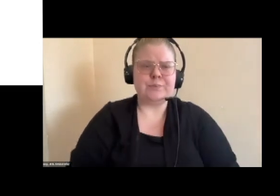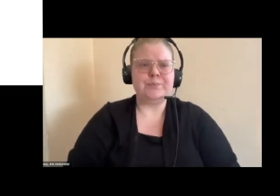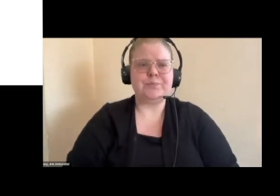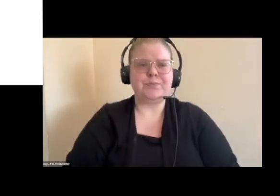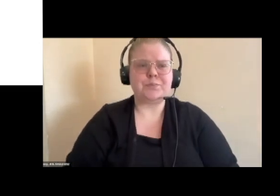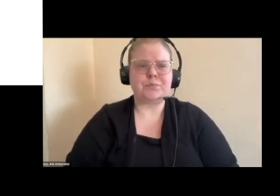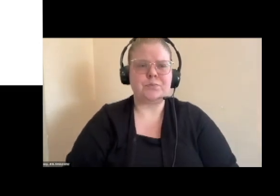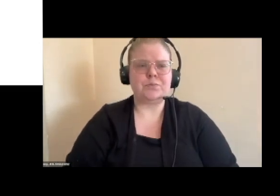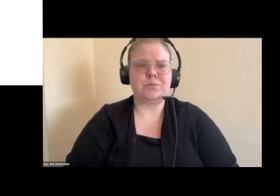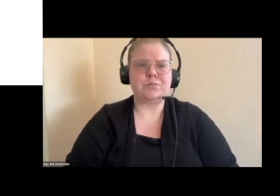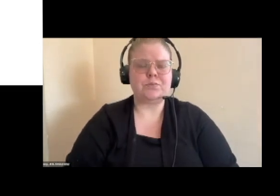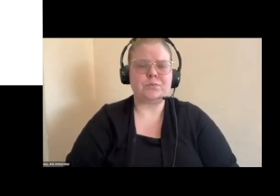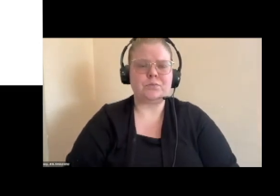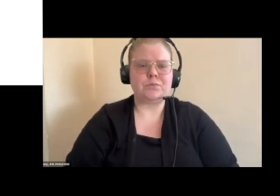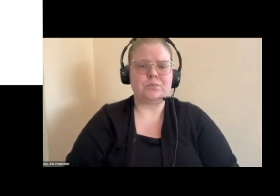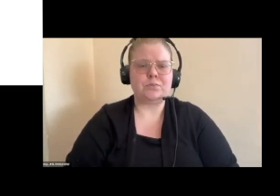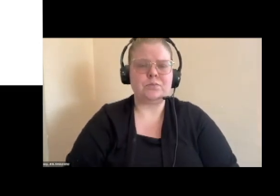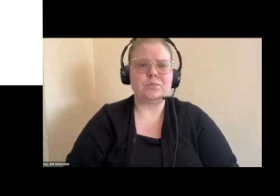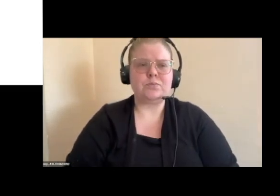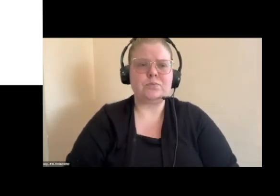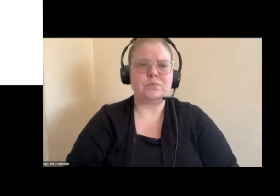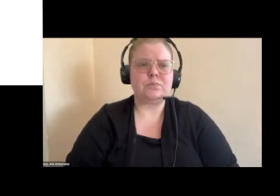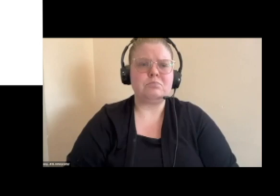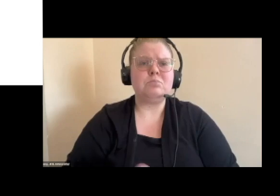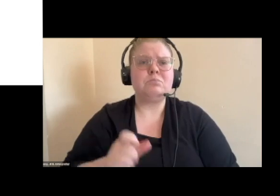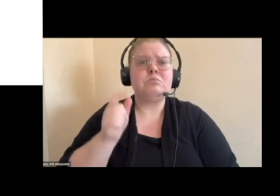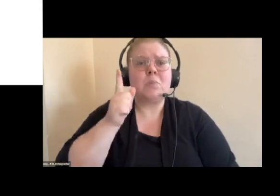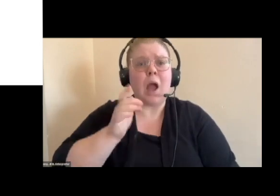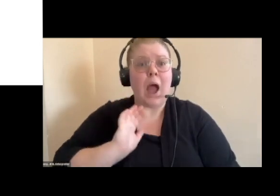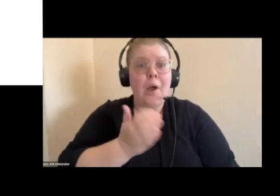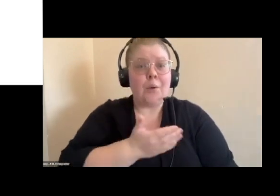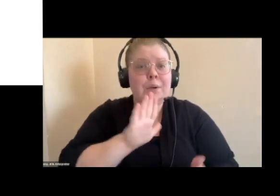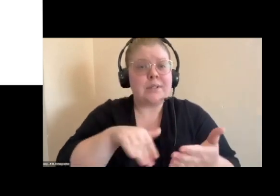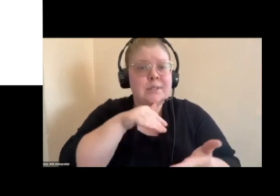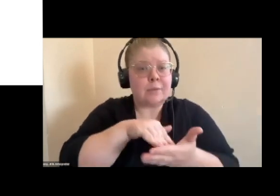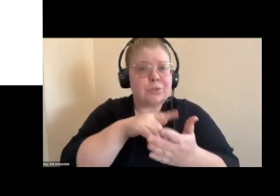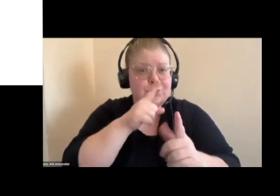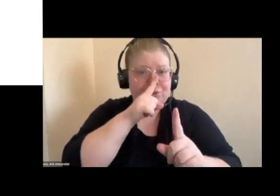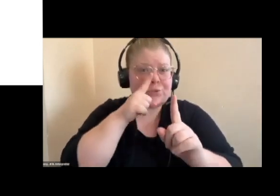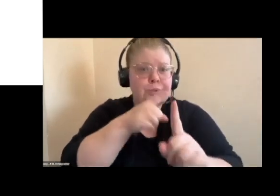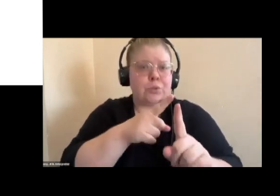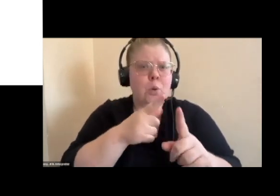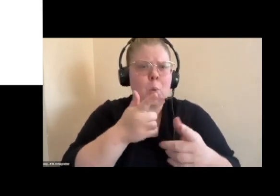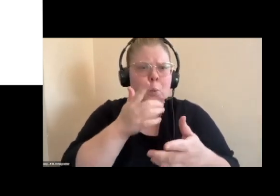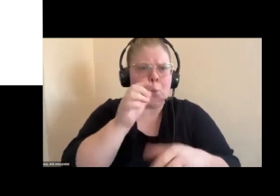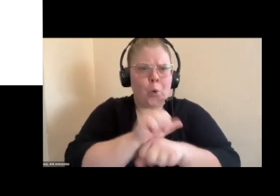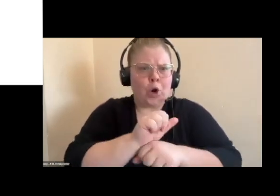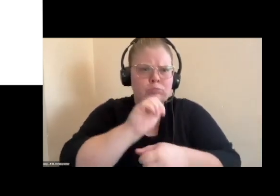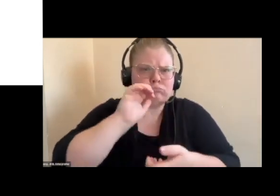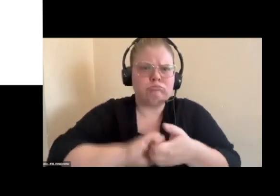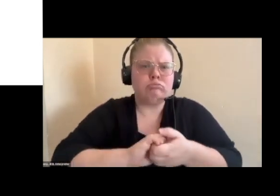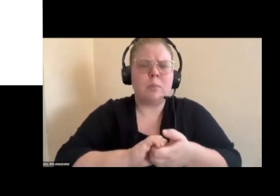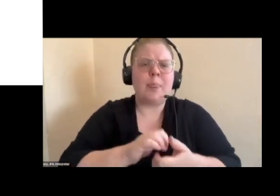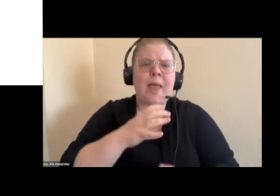What our center tries to do is we try to work really closely with the aging and disability advocates,